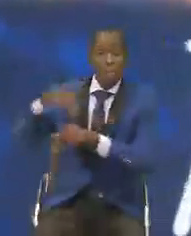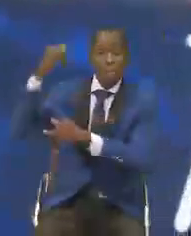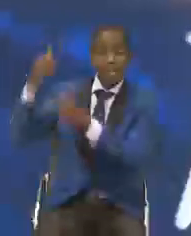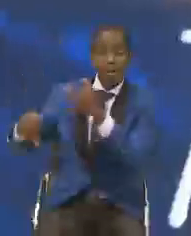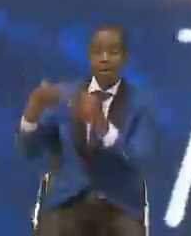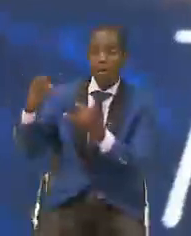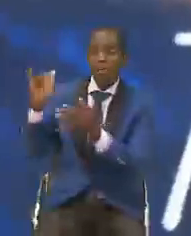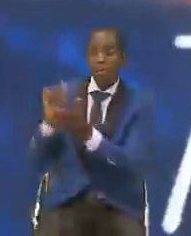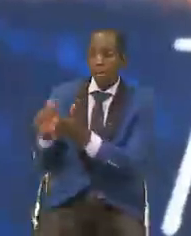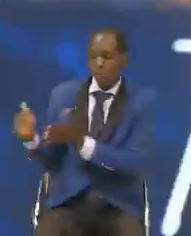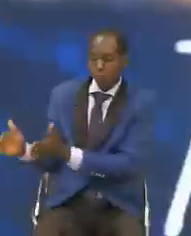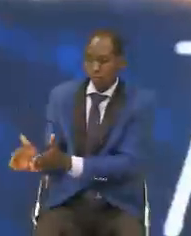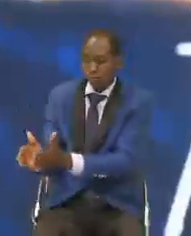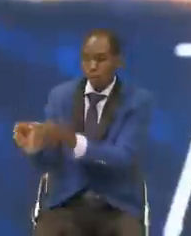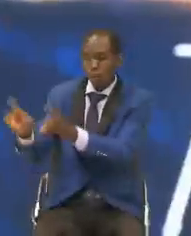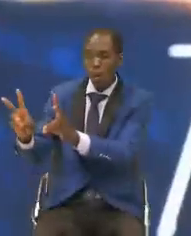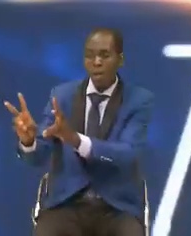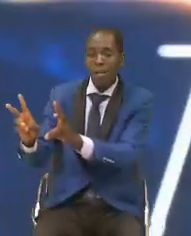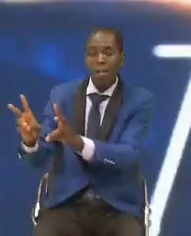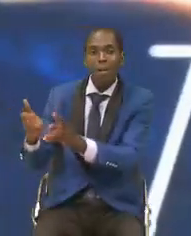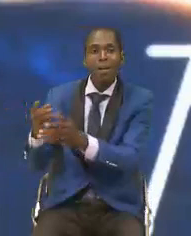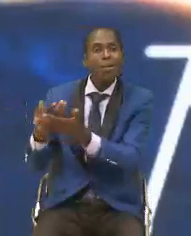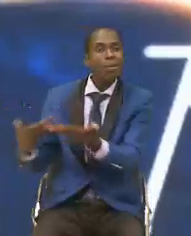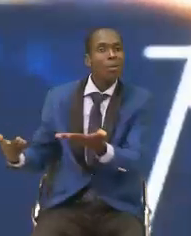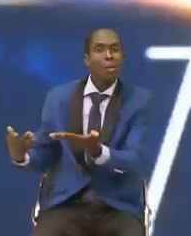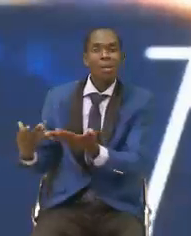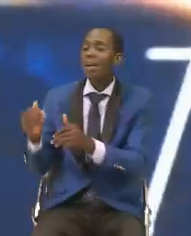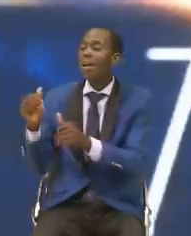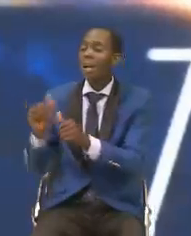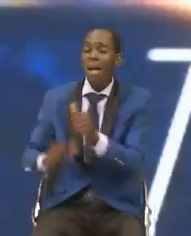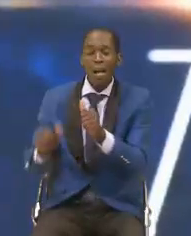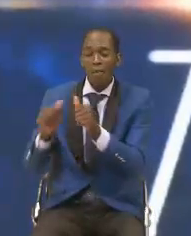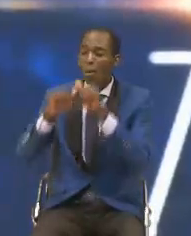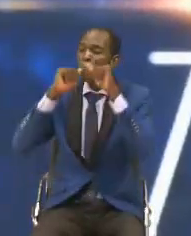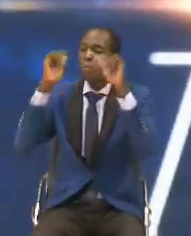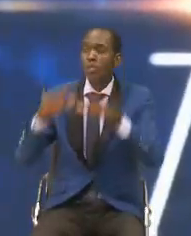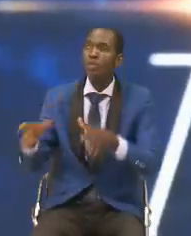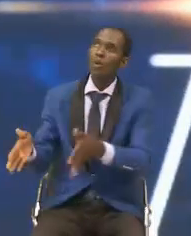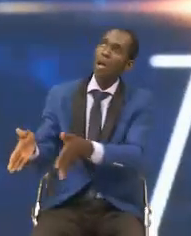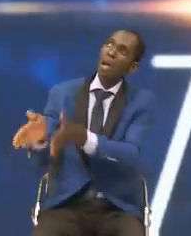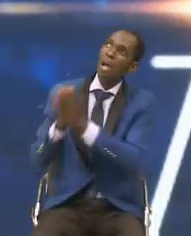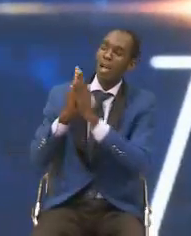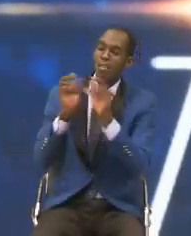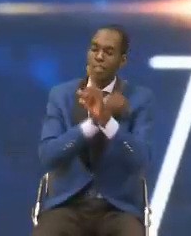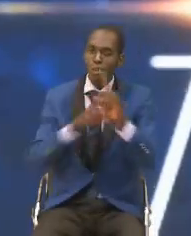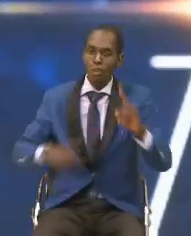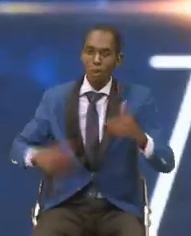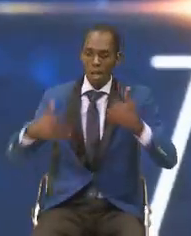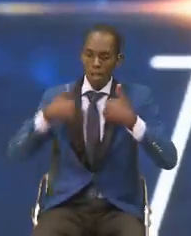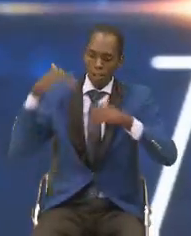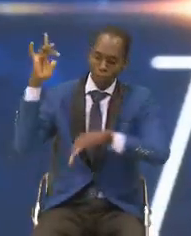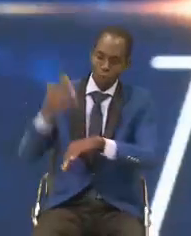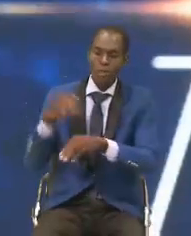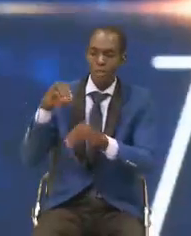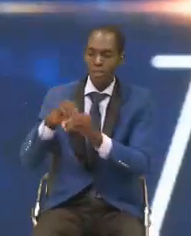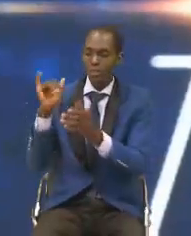charming to many people at the end of that narrow way and then on the way every blessing you require